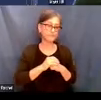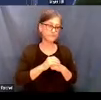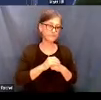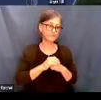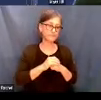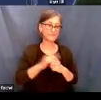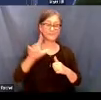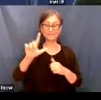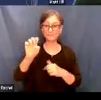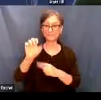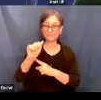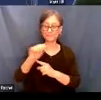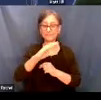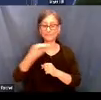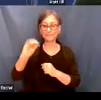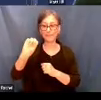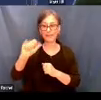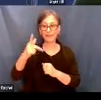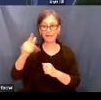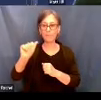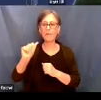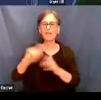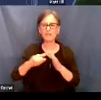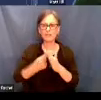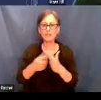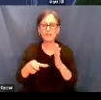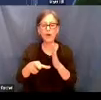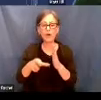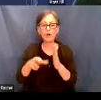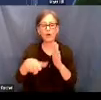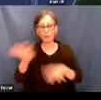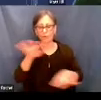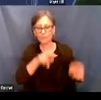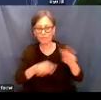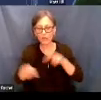LEAs and SELPAs should begin reviewing their local procedures and planning for